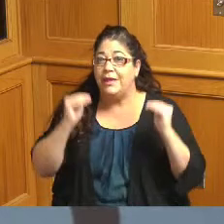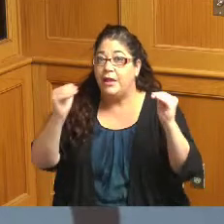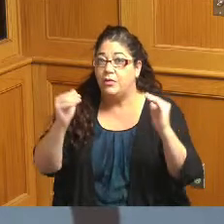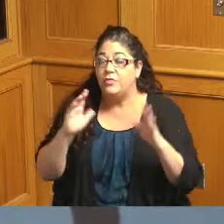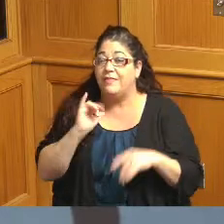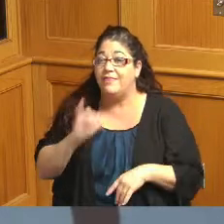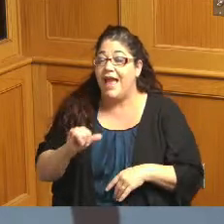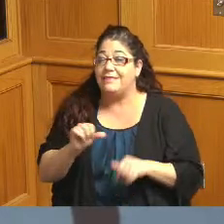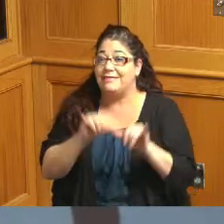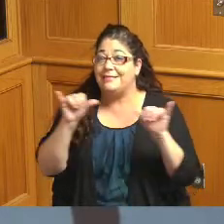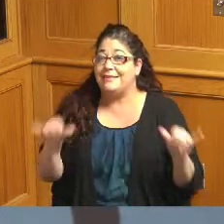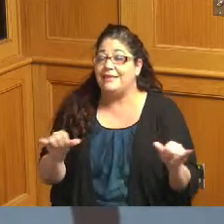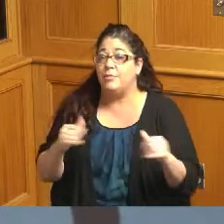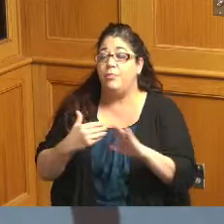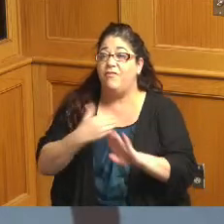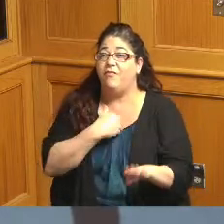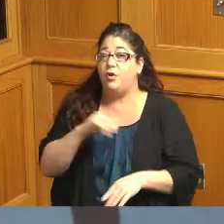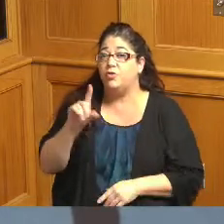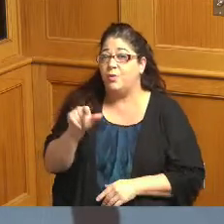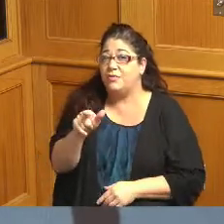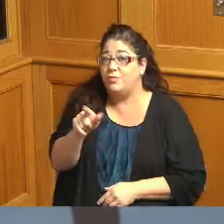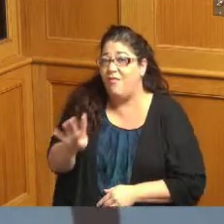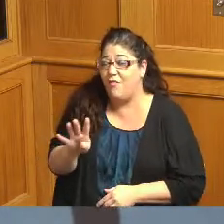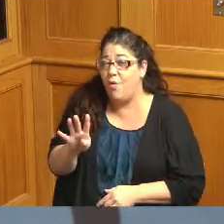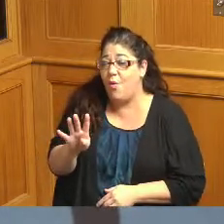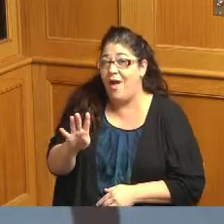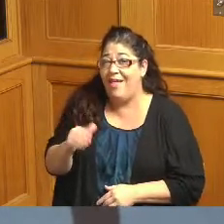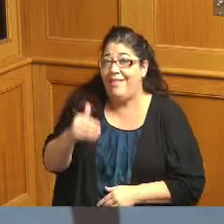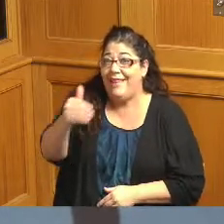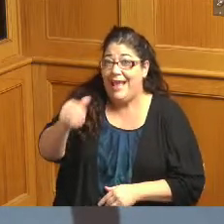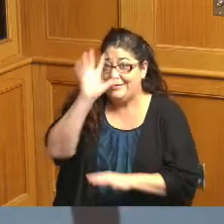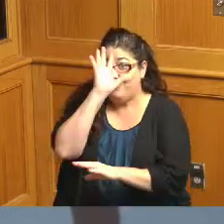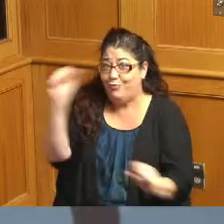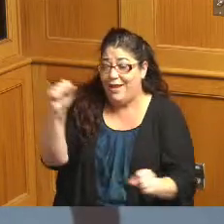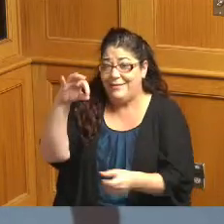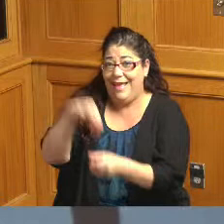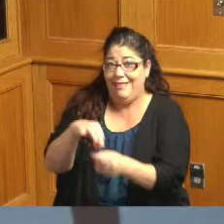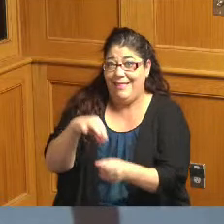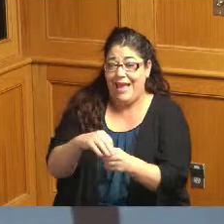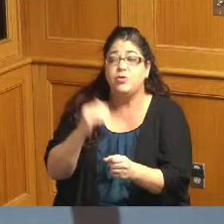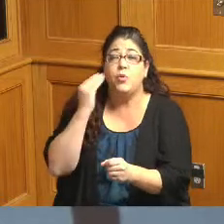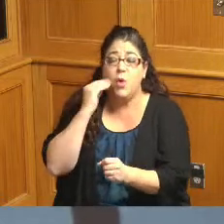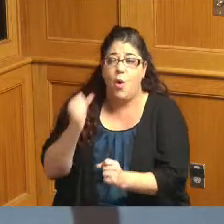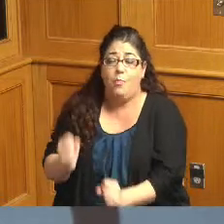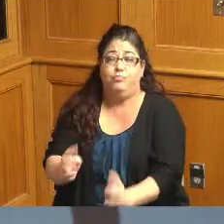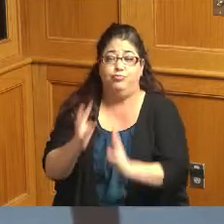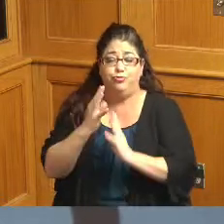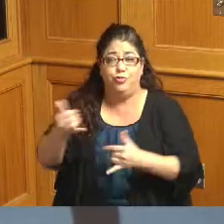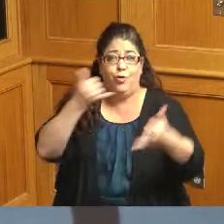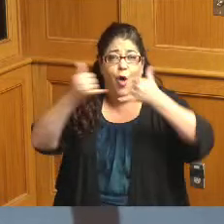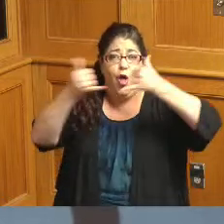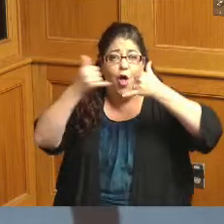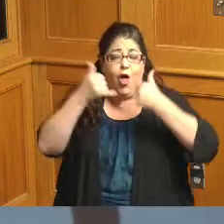election in 2024 you know we know that we will see an increase in calls coming in in a Presidential